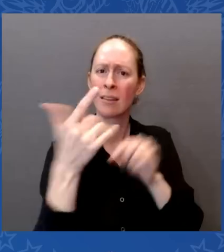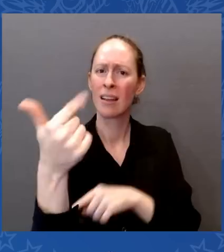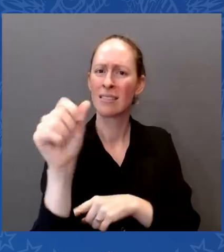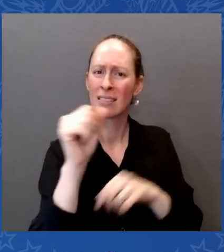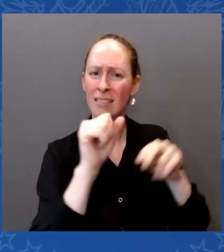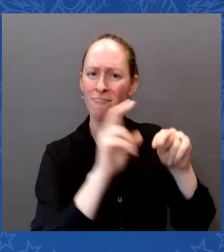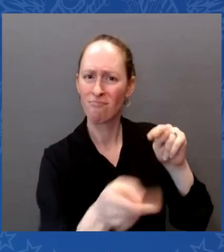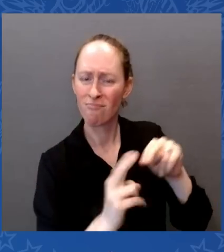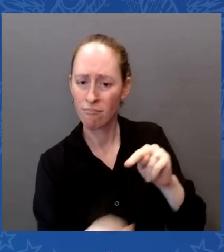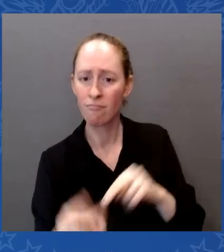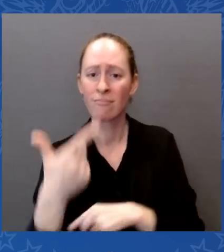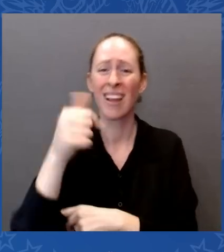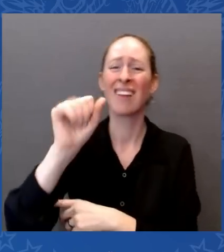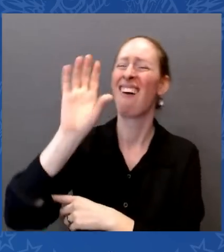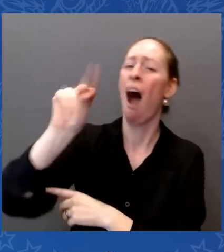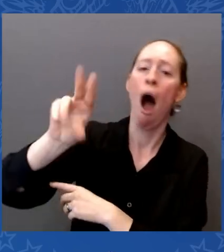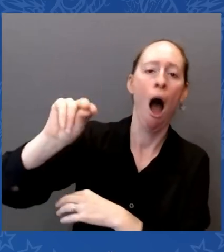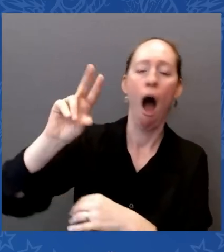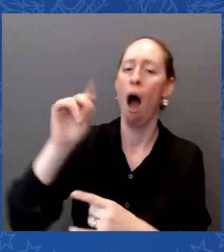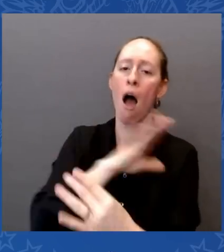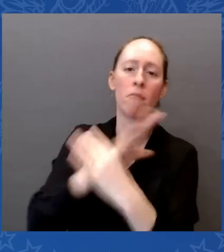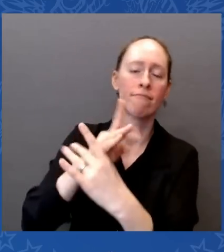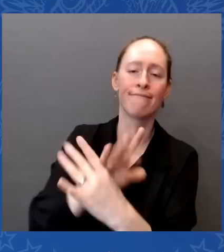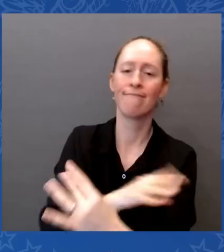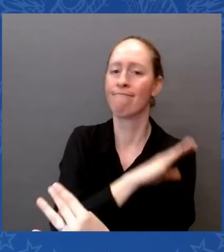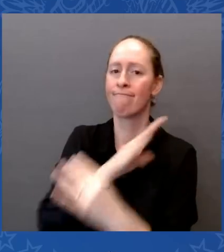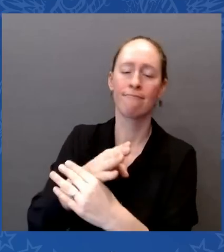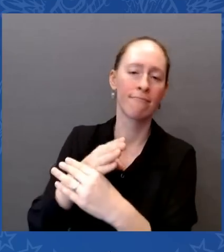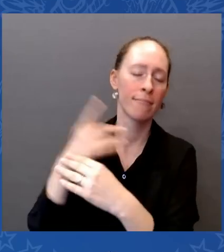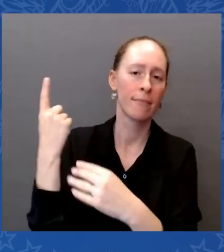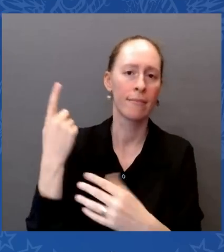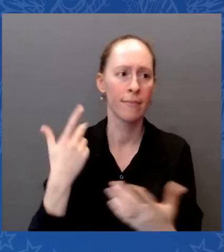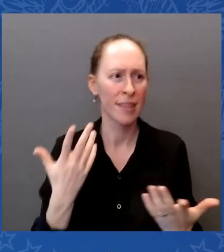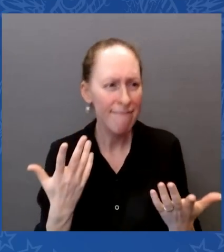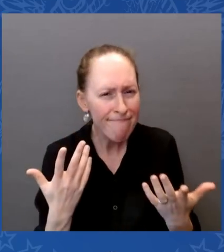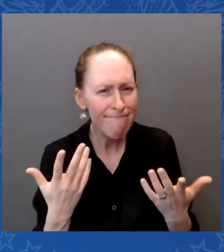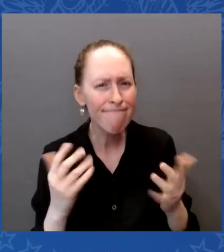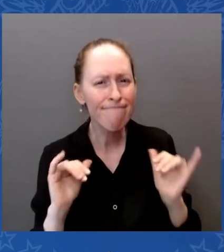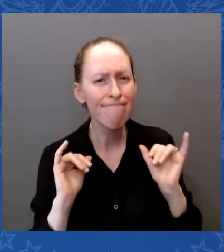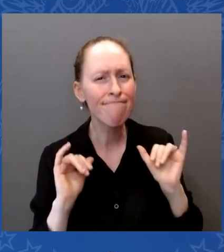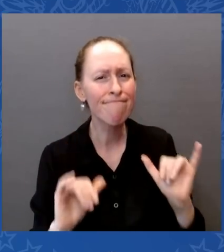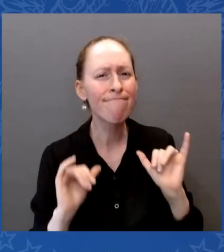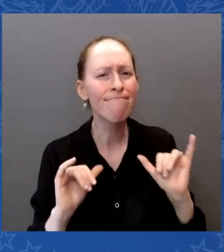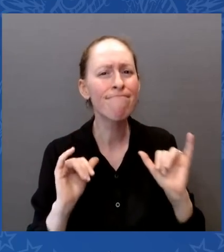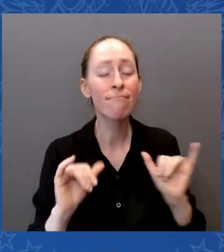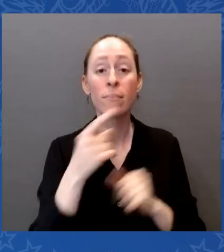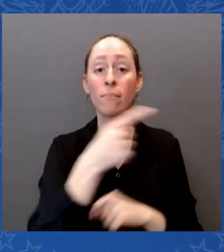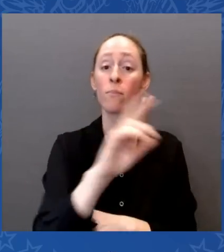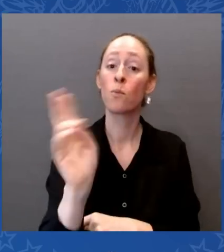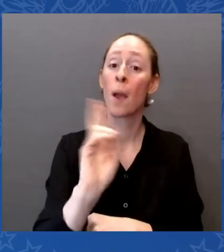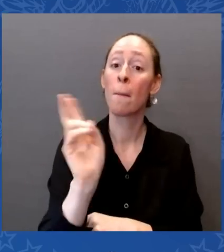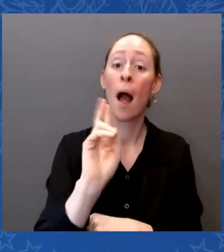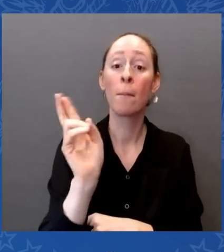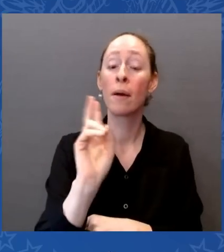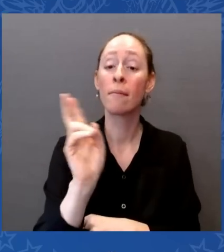that says, "It doesn't matter what's happening on Main Street as long as Wall Street is feeling good." One more thing.